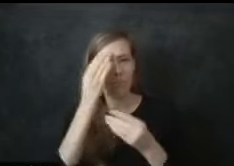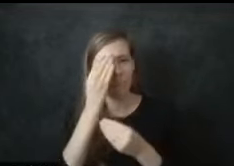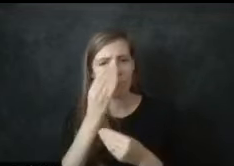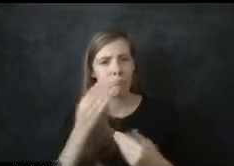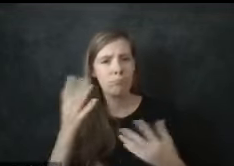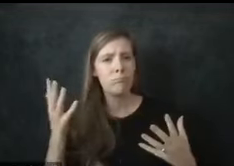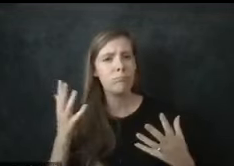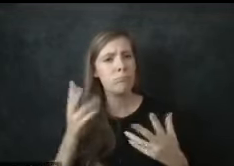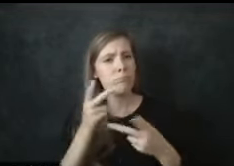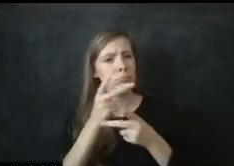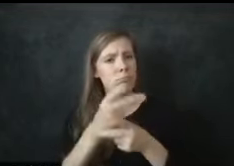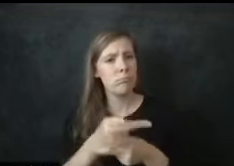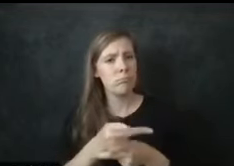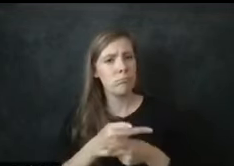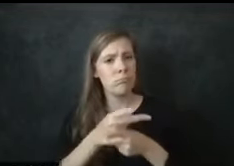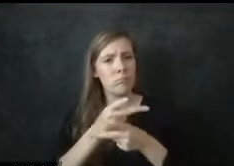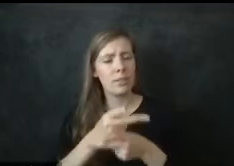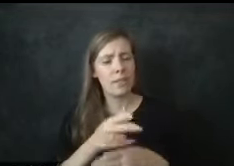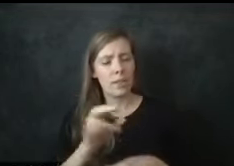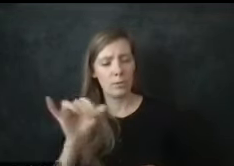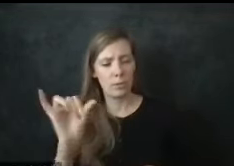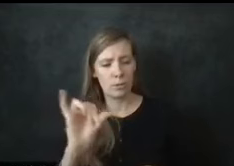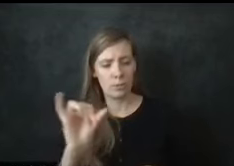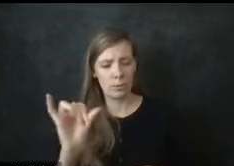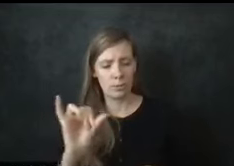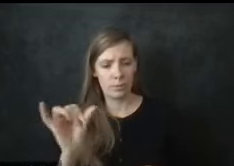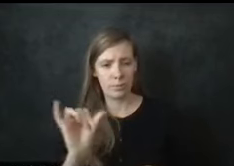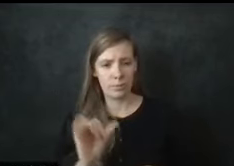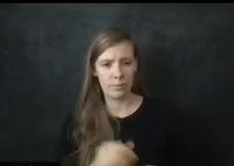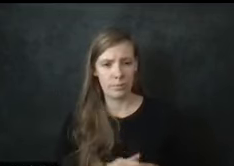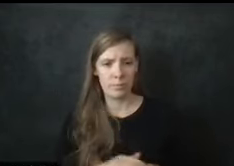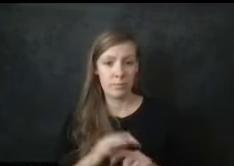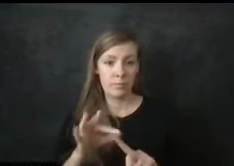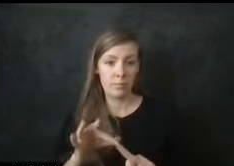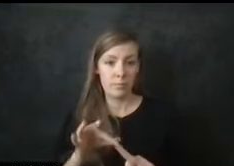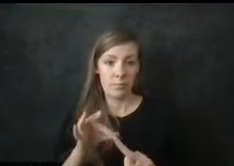caution as well, especially if unvaccinated.